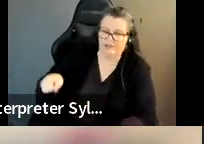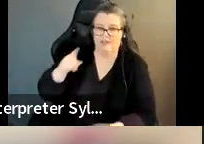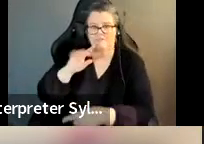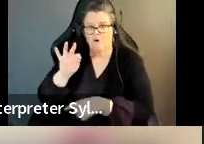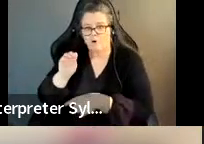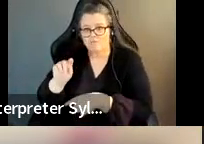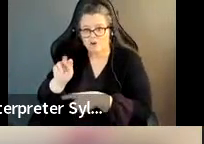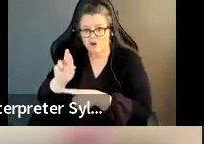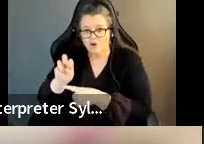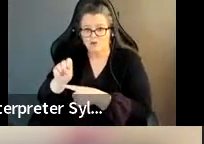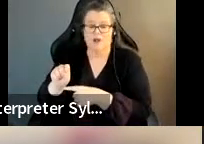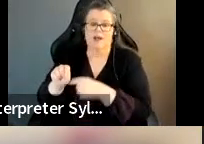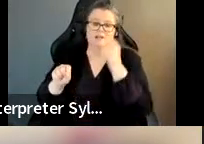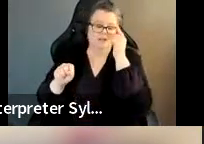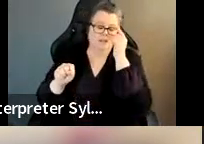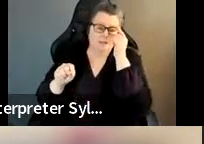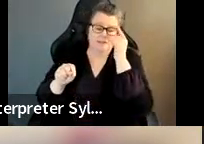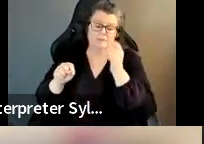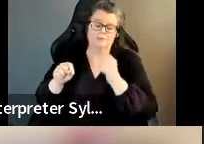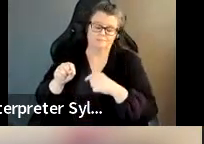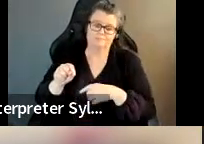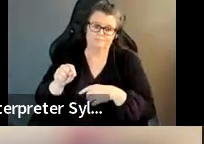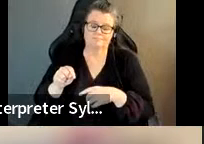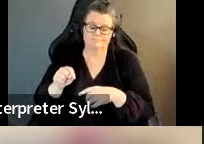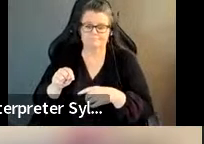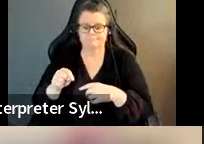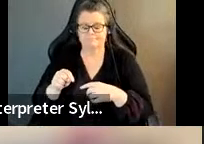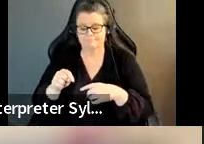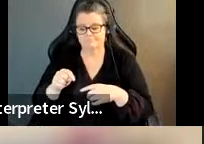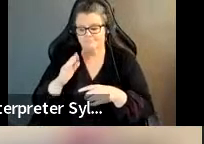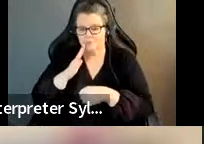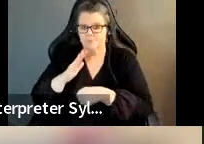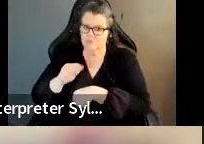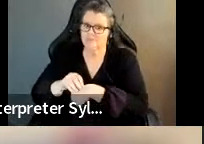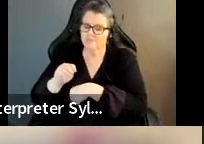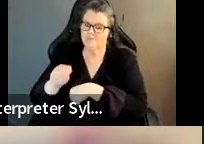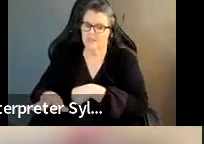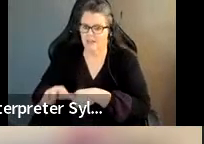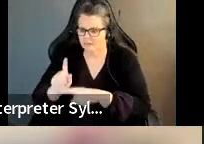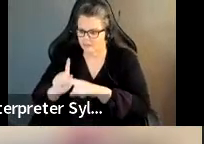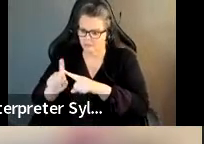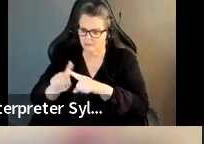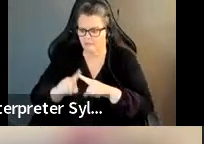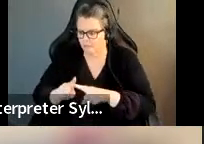at the lower end, you're losing 6 inches at the upper end. So.